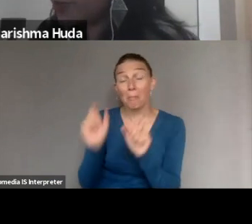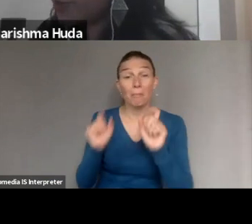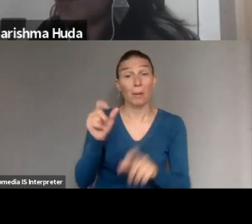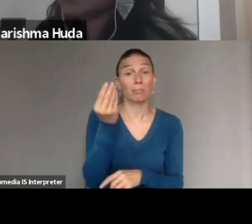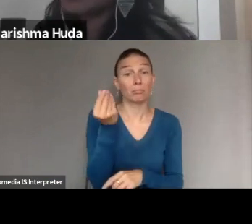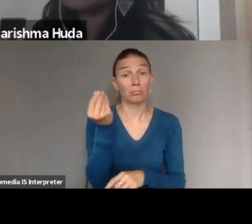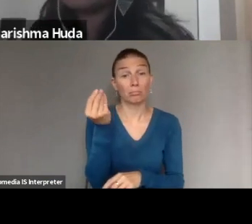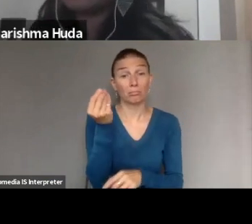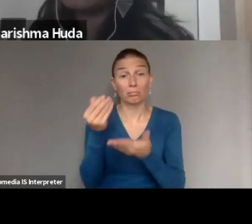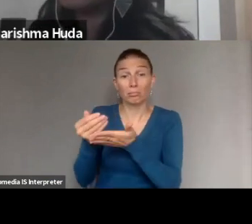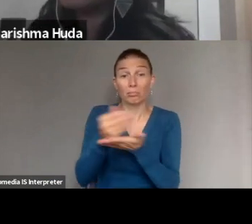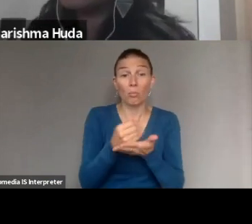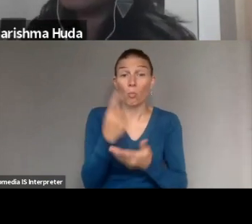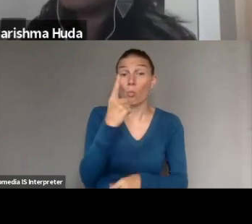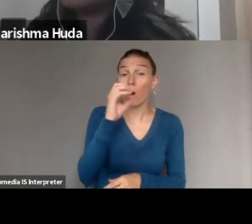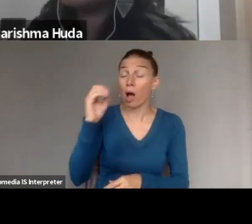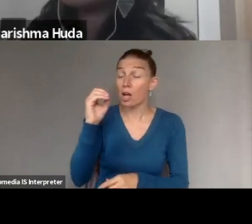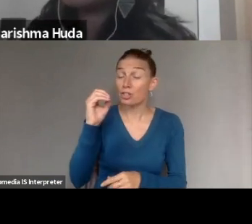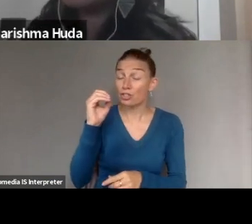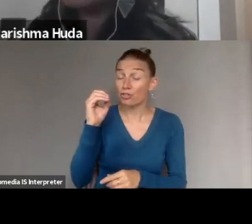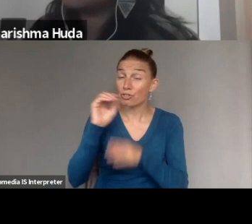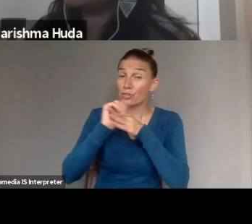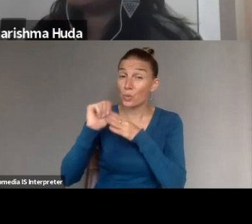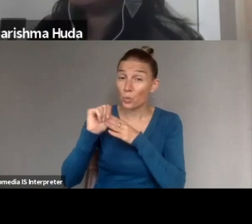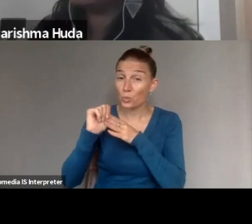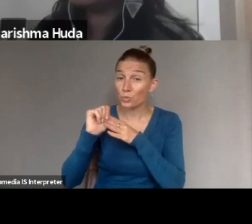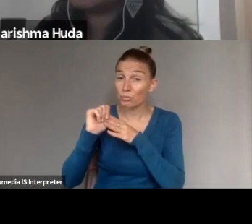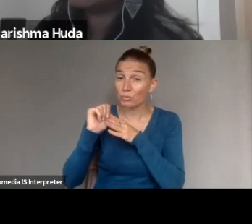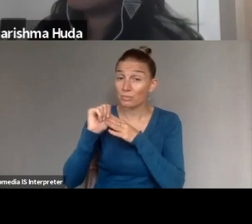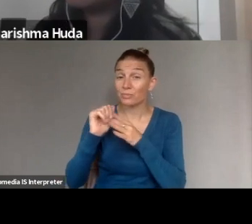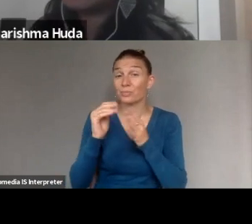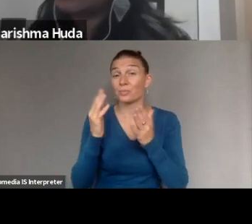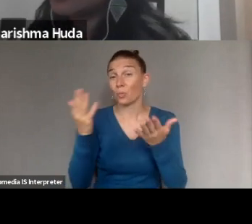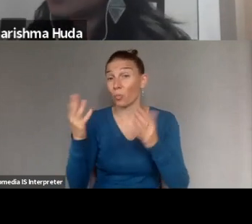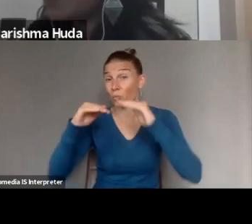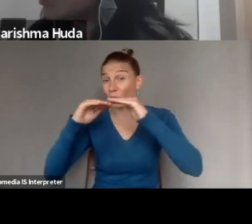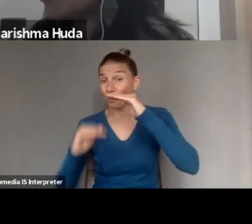the fact they could now, you know, get around 60 dollars a month